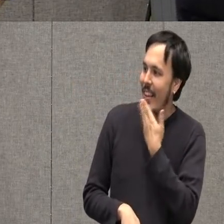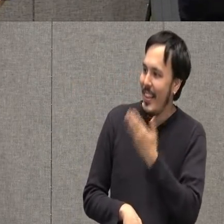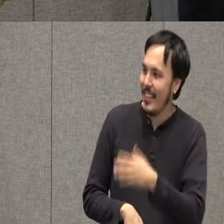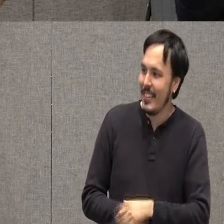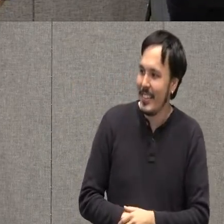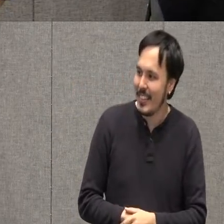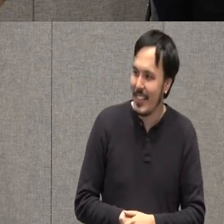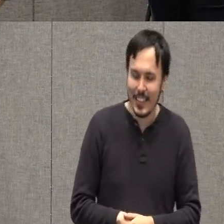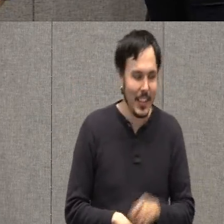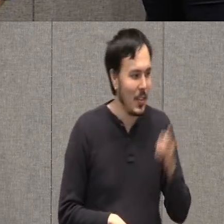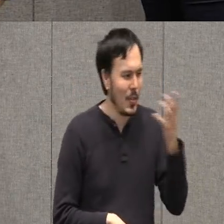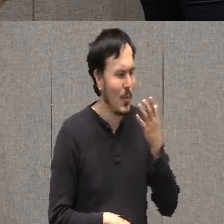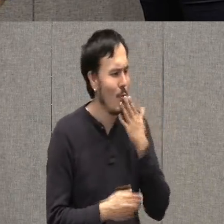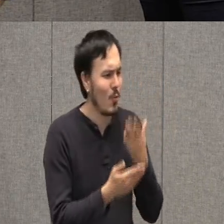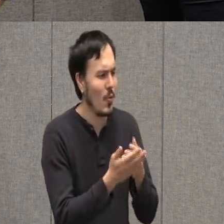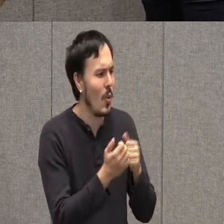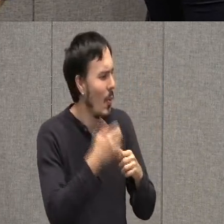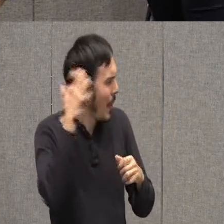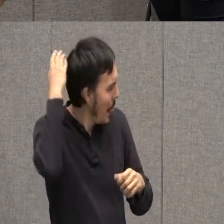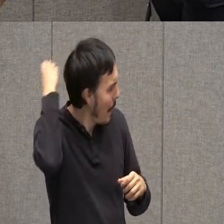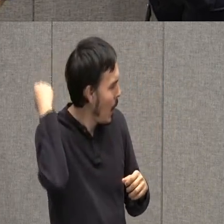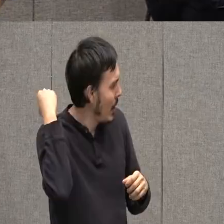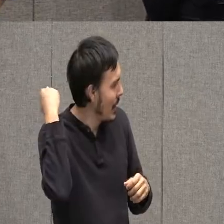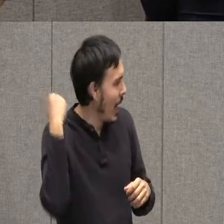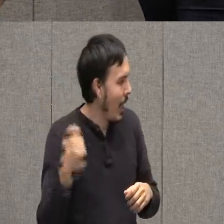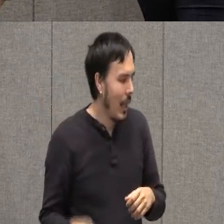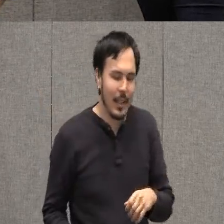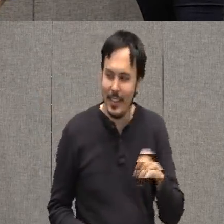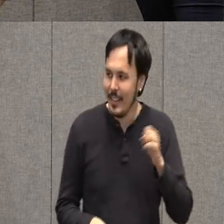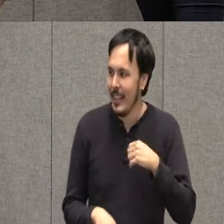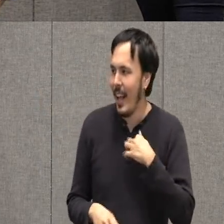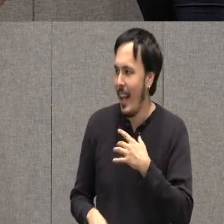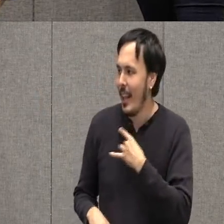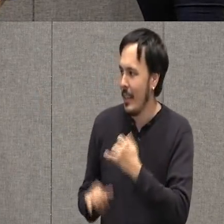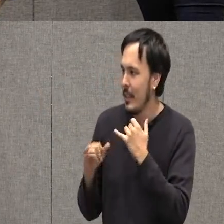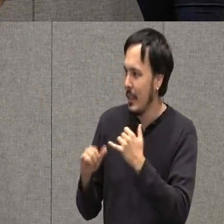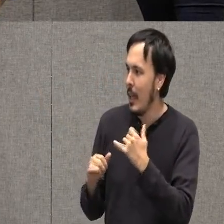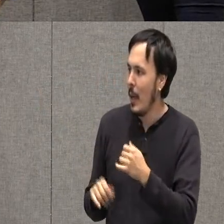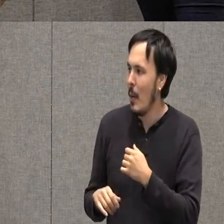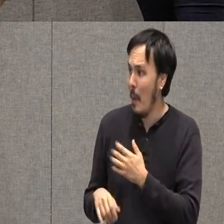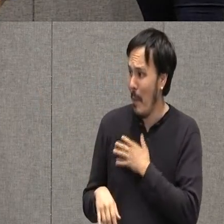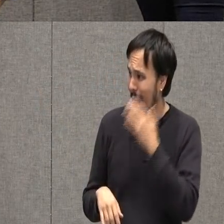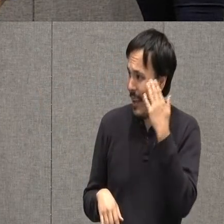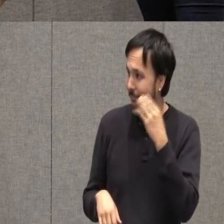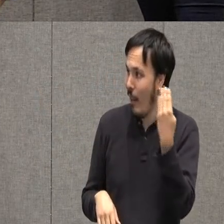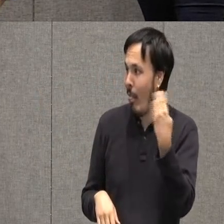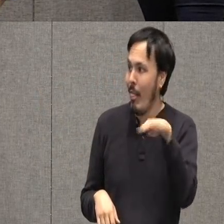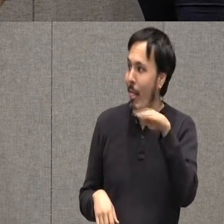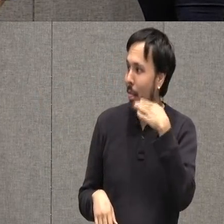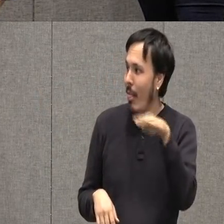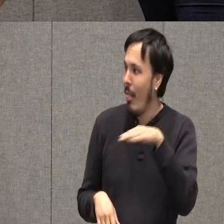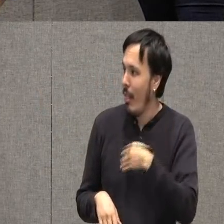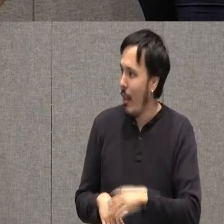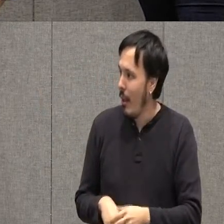I like ponytails, too. It's comfortable. I turned my head though. [Potter] That's okay.